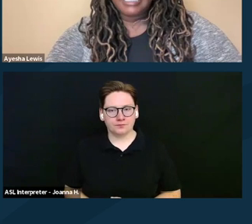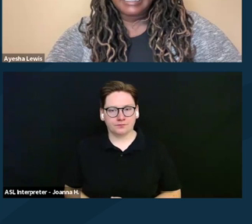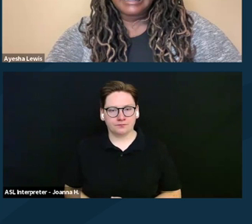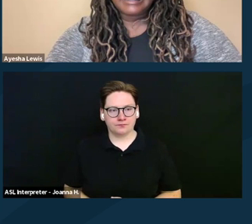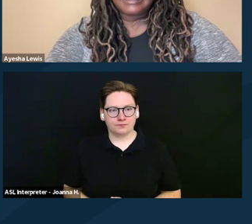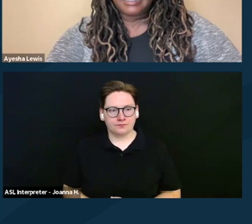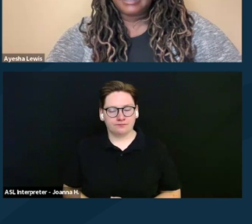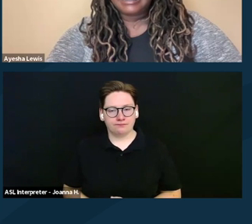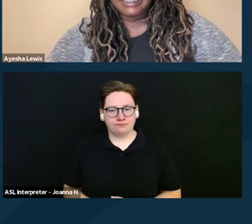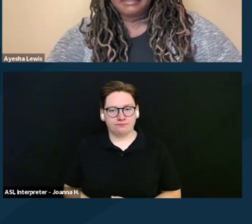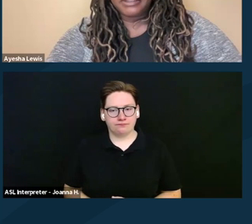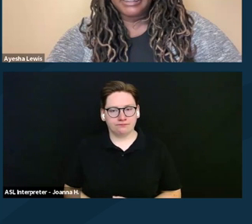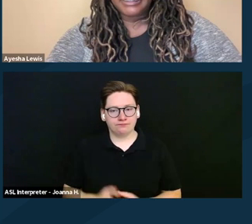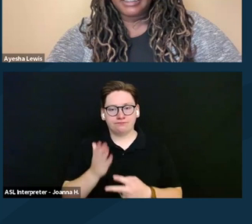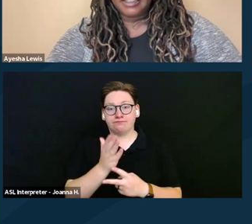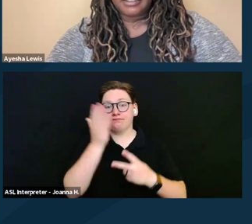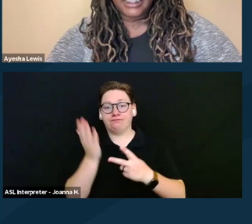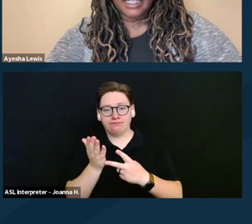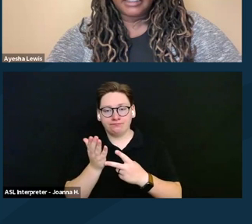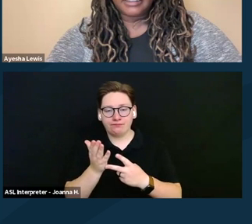Next, Disabled Adult Child.